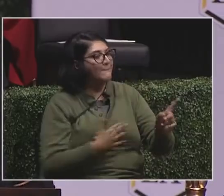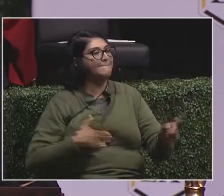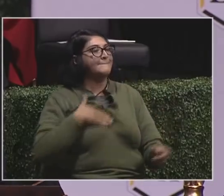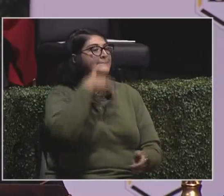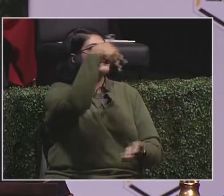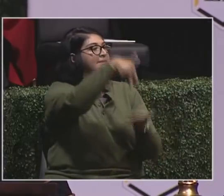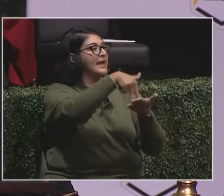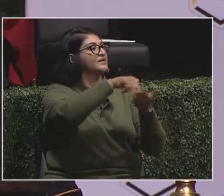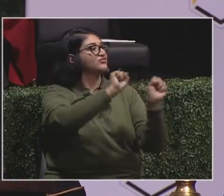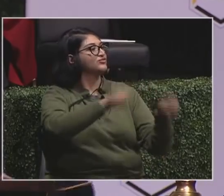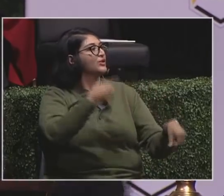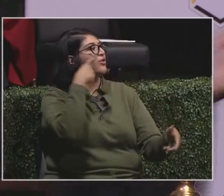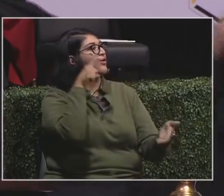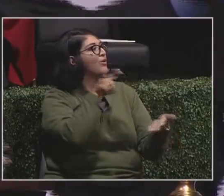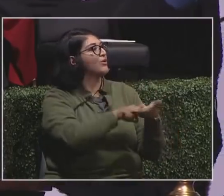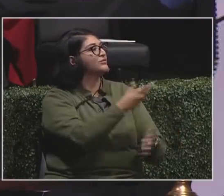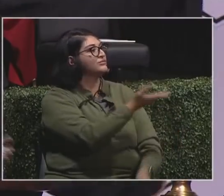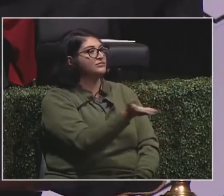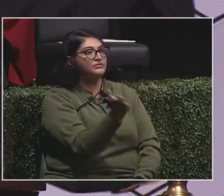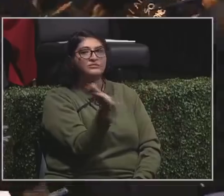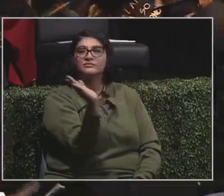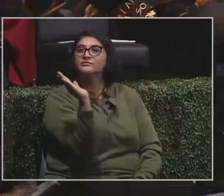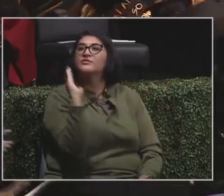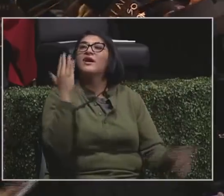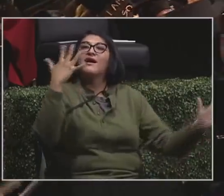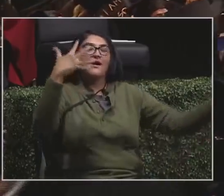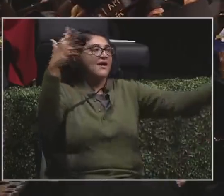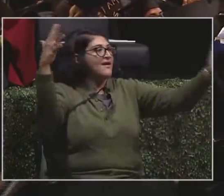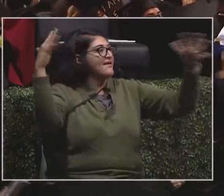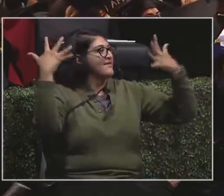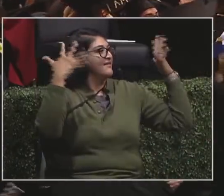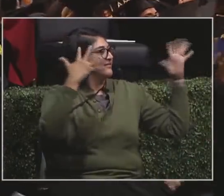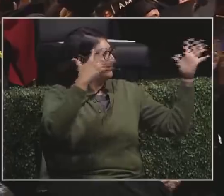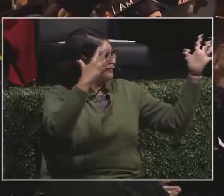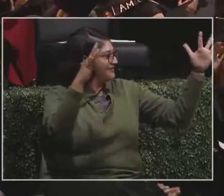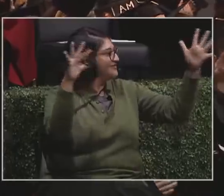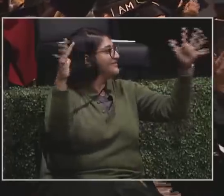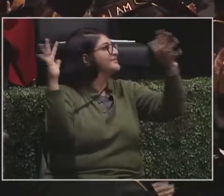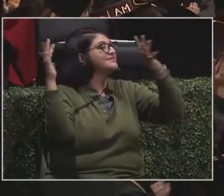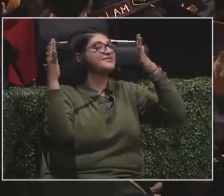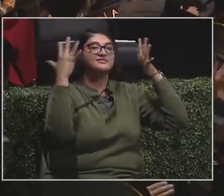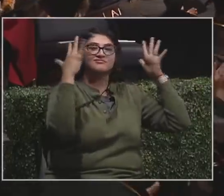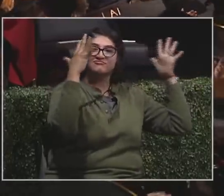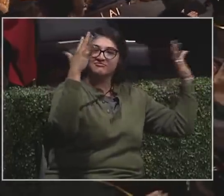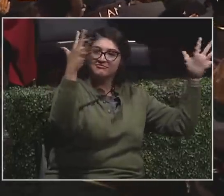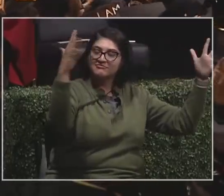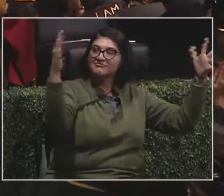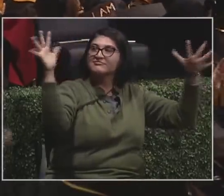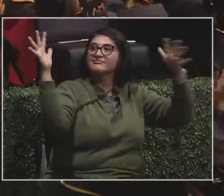VETERANS, UPSTAIRS AND DOWNSTAIRS, ALL OF THE PARENTS AND NIECES AND NEPHEWS AND BROTHERS AND SISTERS AND FRIENDS OF